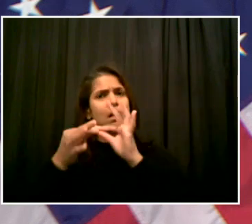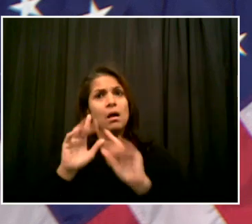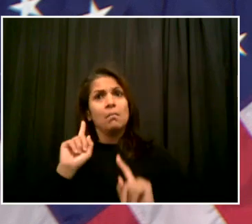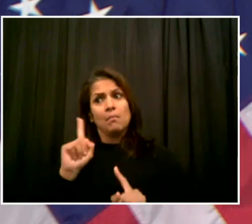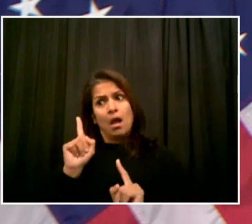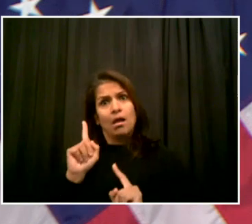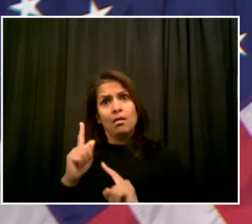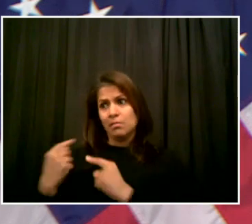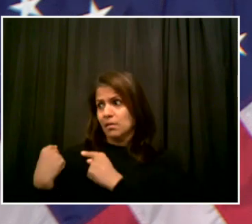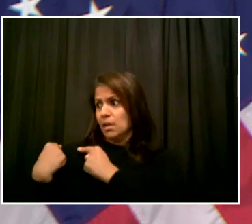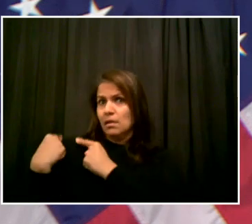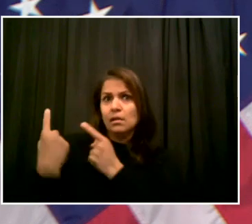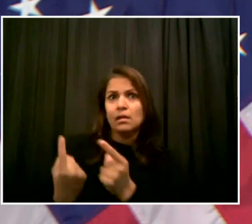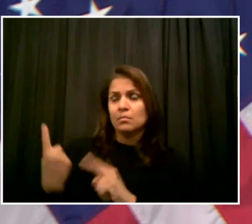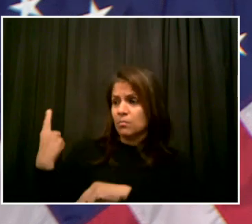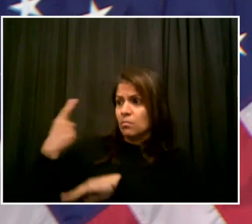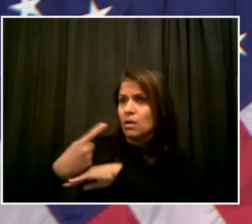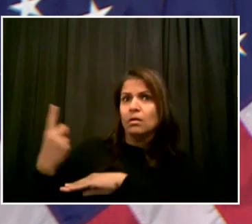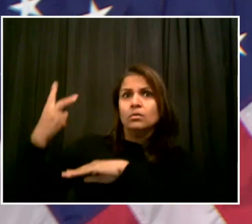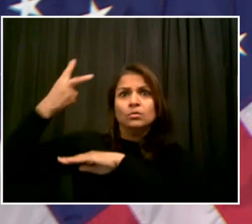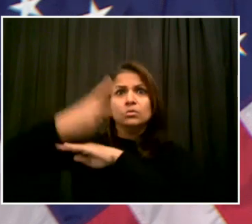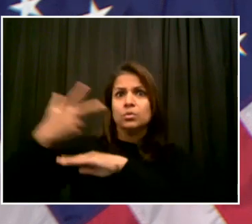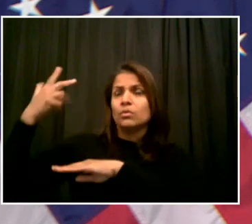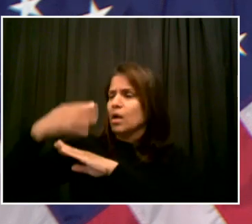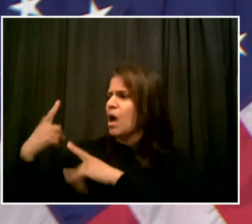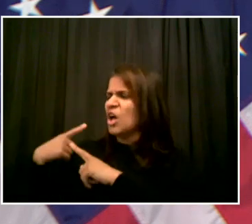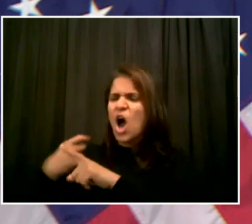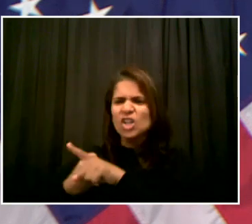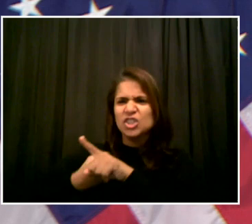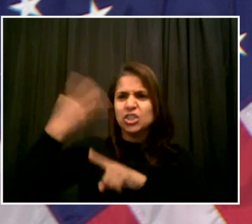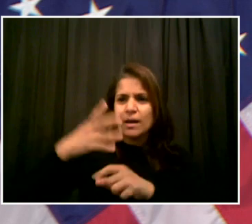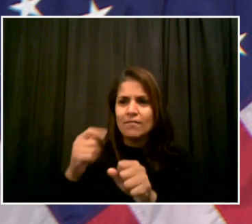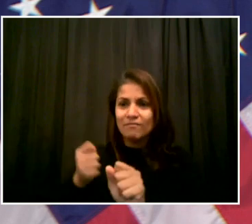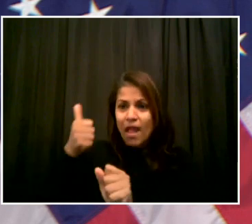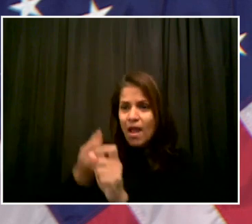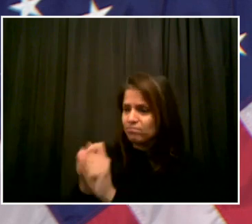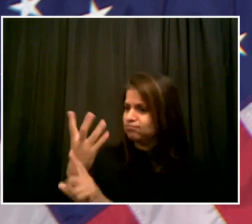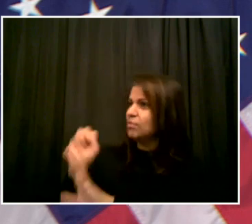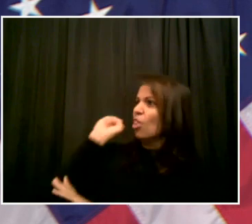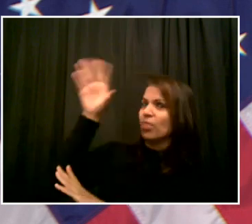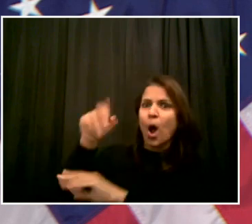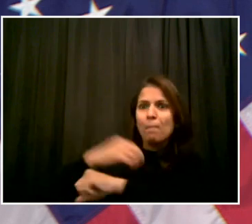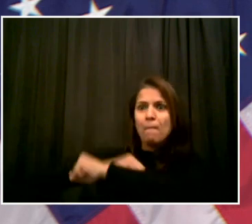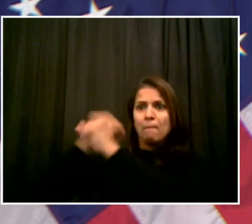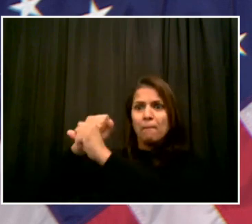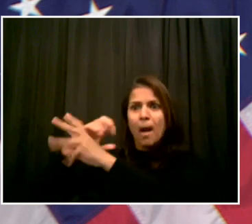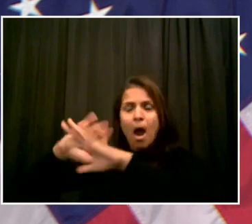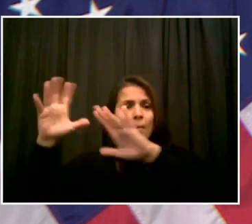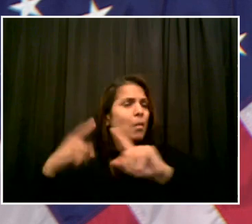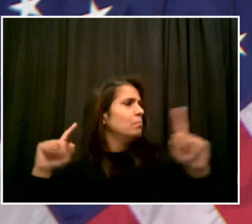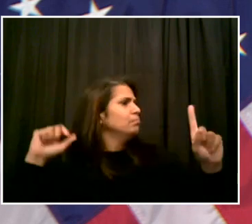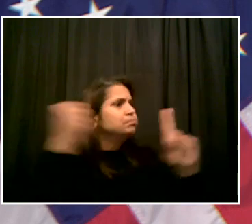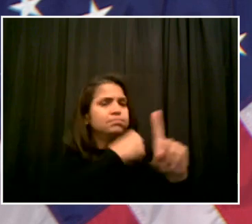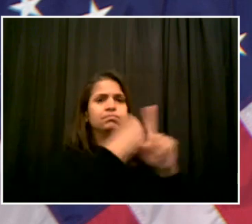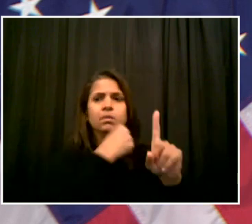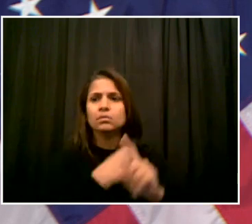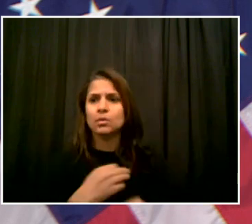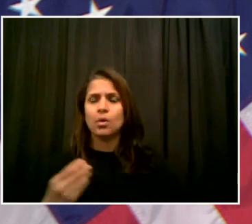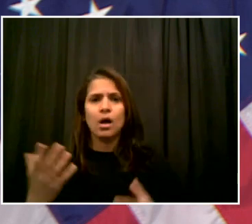BUT WE ALO SKNOW WE CAN T NOLLAOW WHAT HAS HAPPENED. WE WOULD LIKE TO GET THROUGH TODAY.